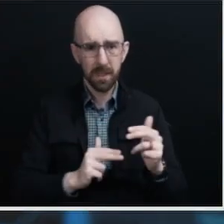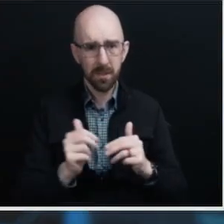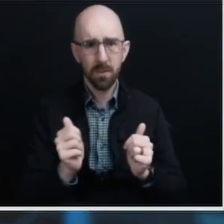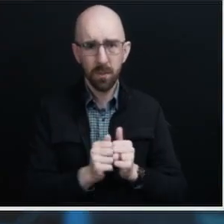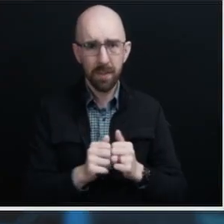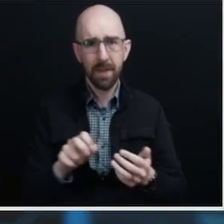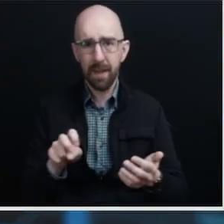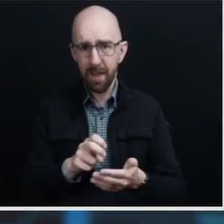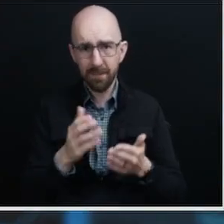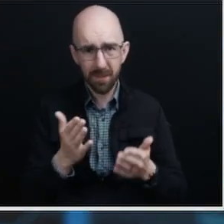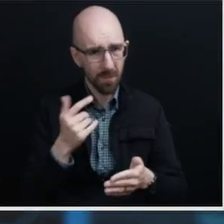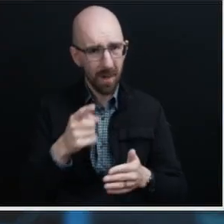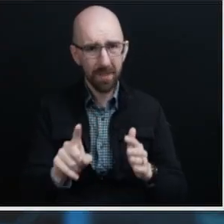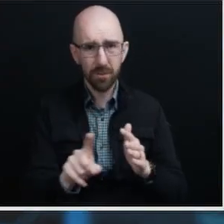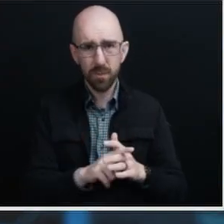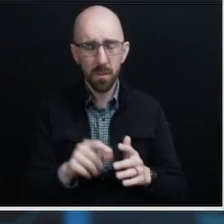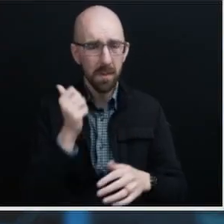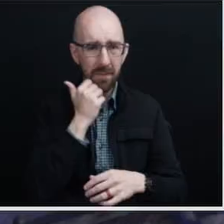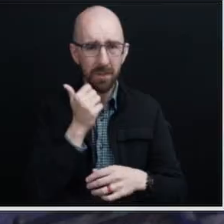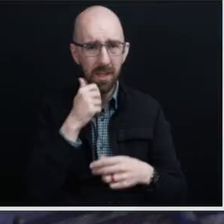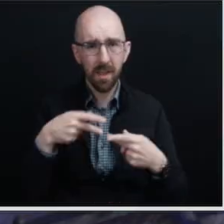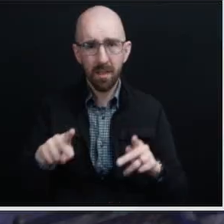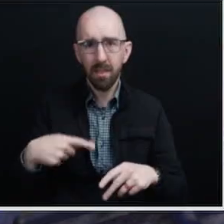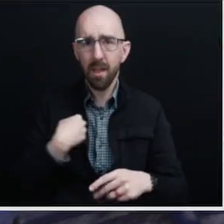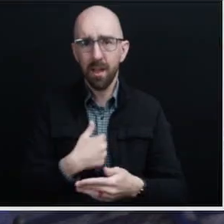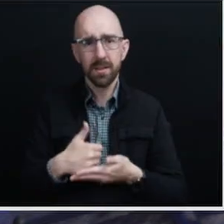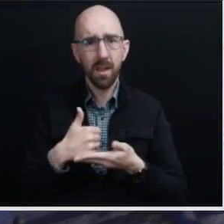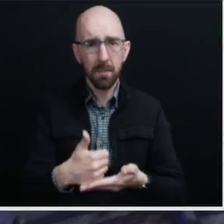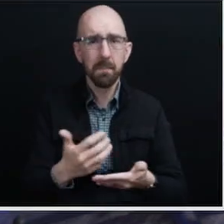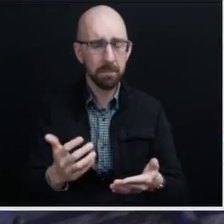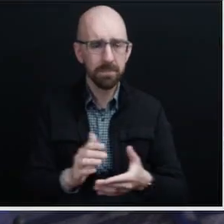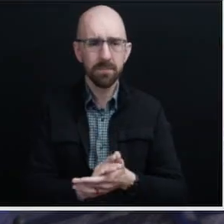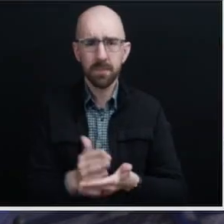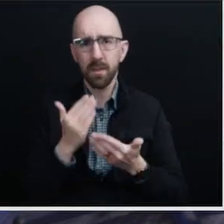up every day. So, let us help you. Well, thank you for the work that you continue to do. All of